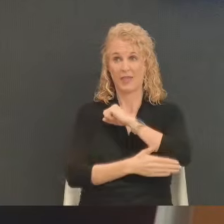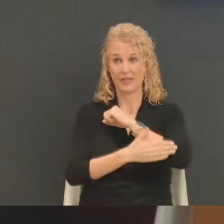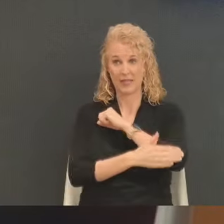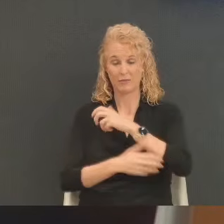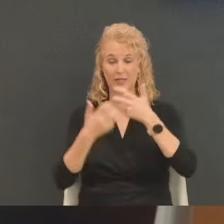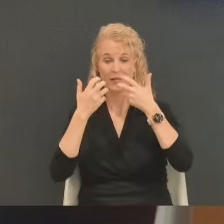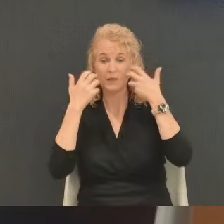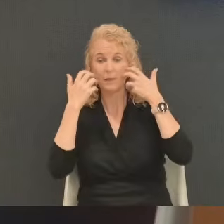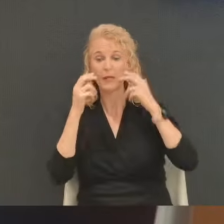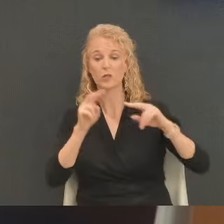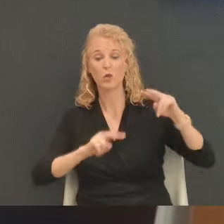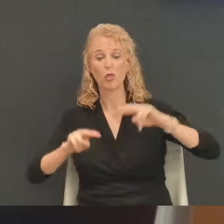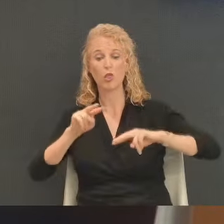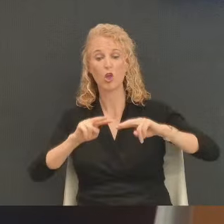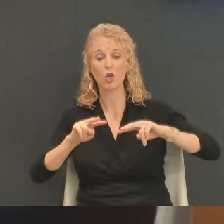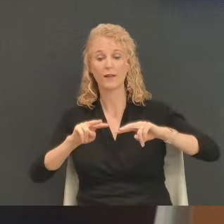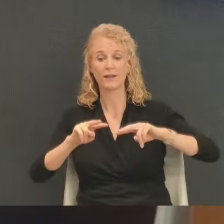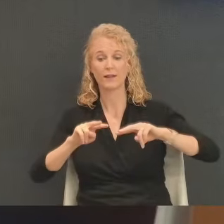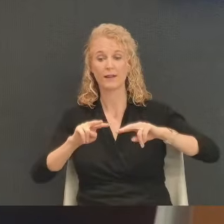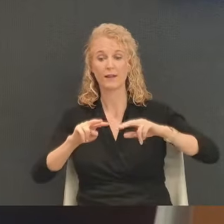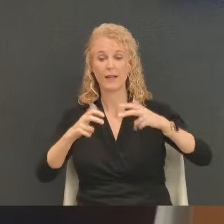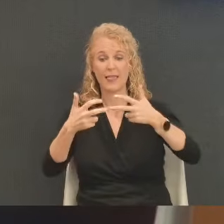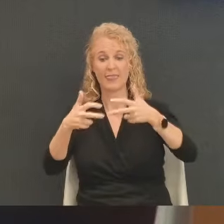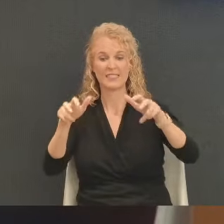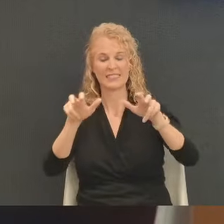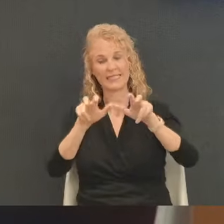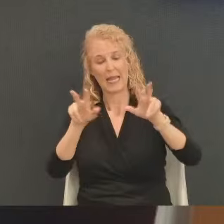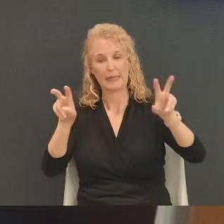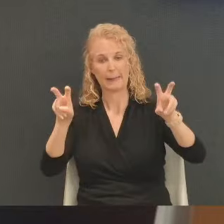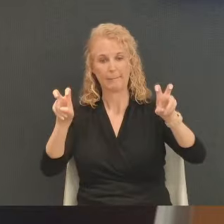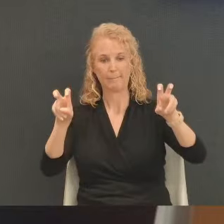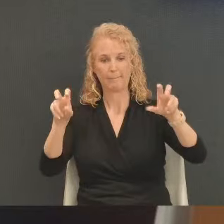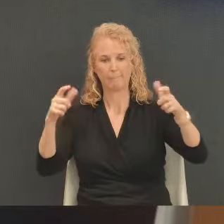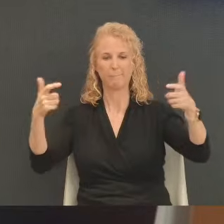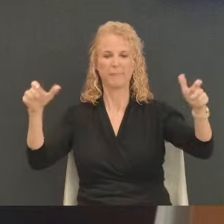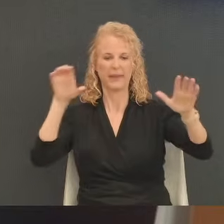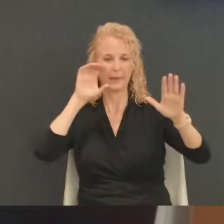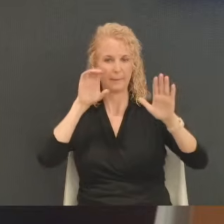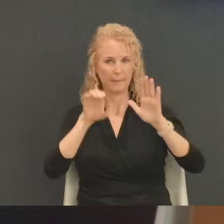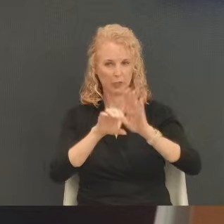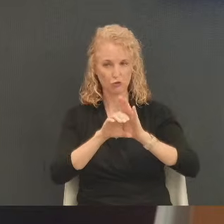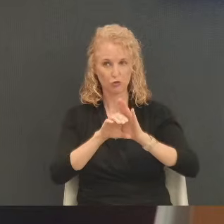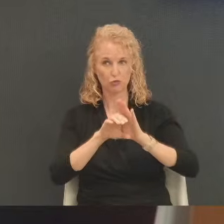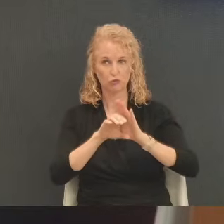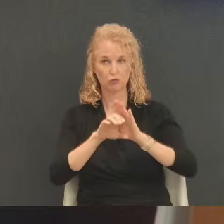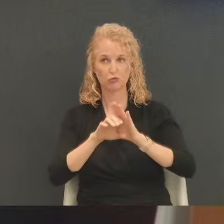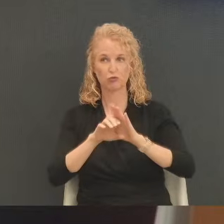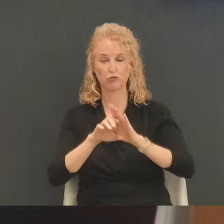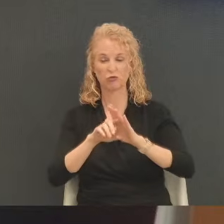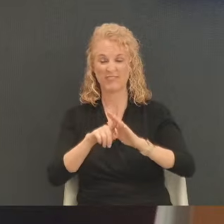at the at the stadium broadly to determine both the the nuts and the bolts that had to be improved